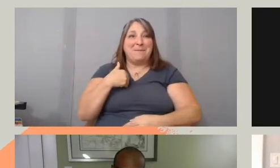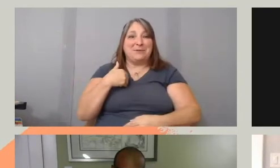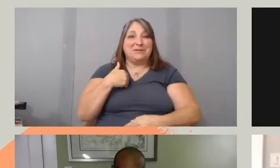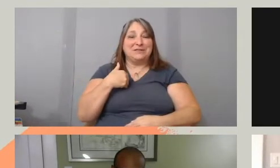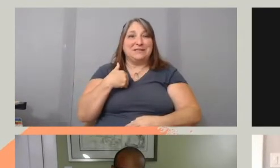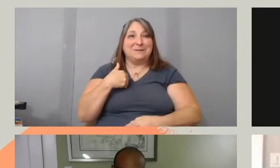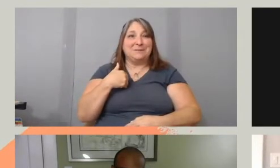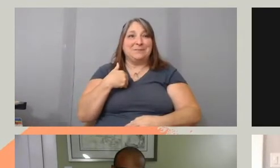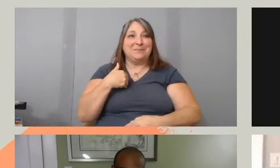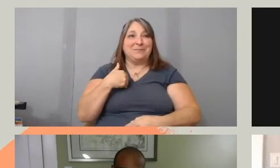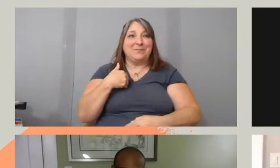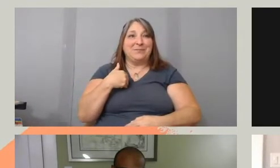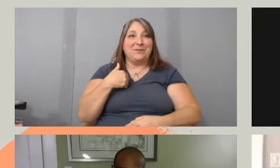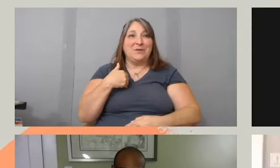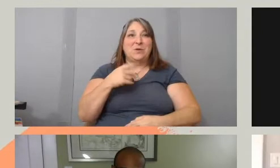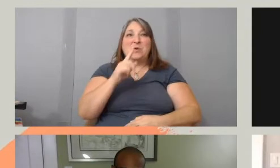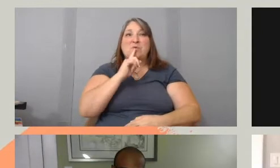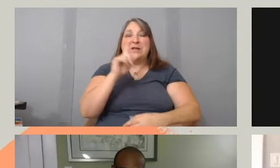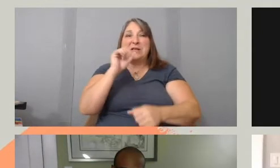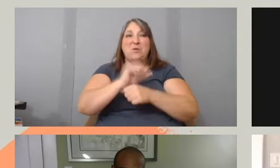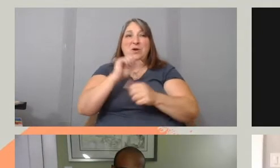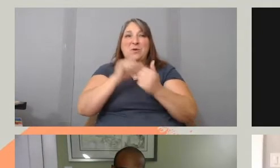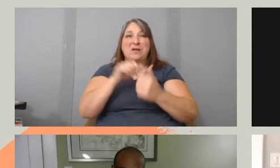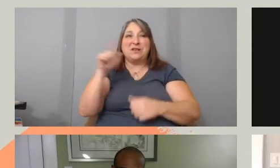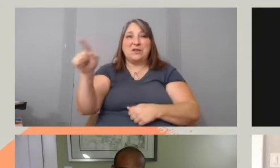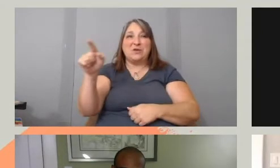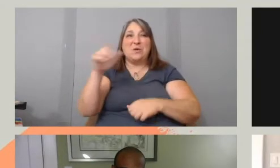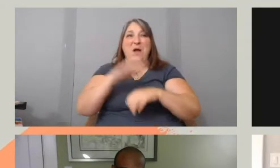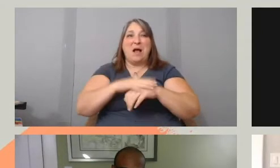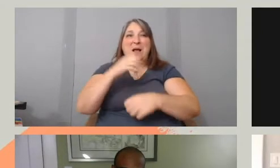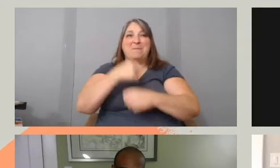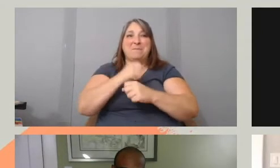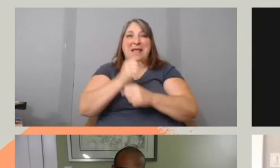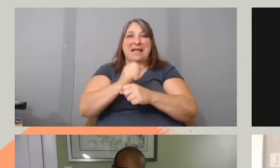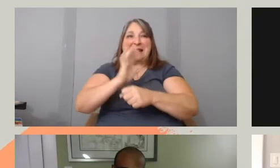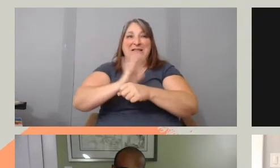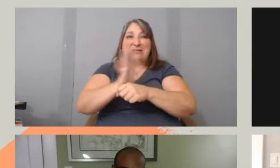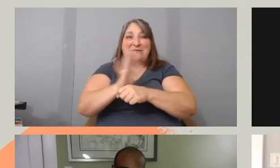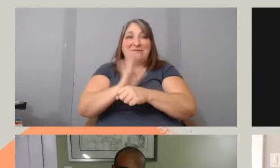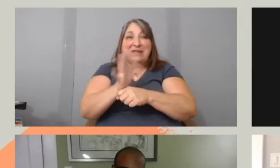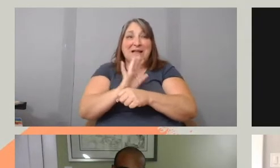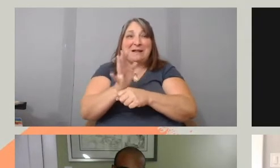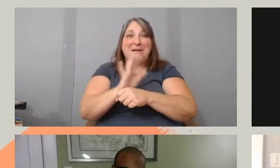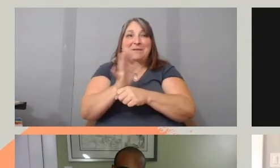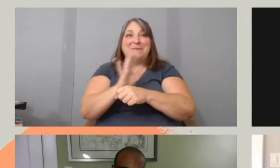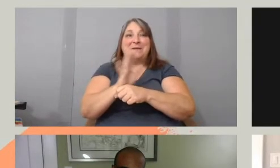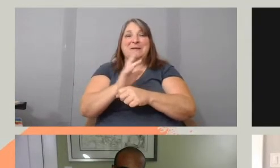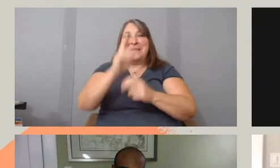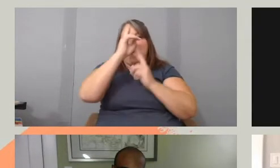really work with you on making the film as authentic as it possibly can and being honorable, and reflective of the people who were in the film.